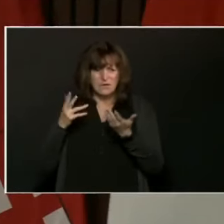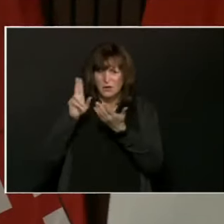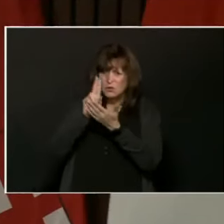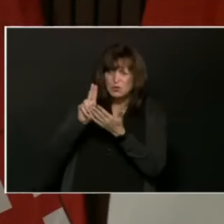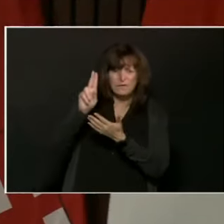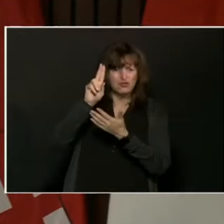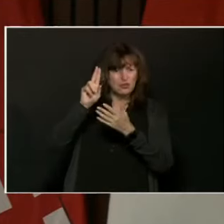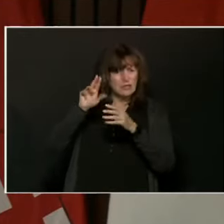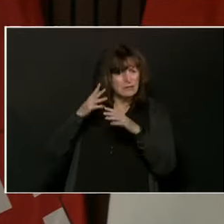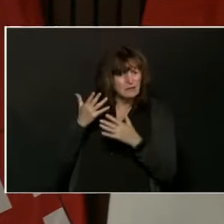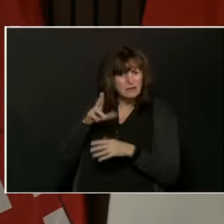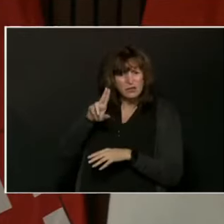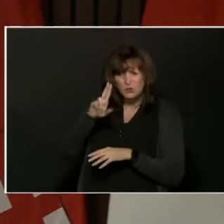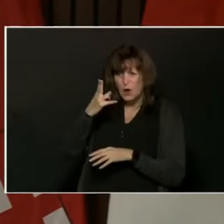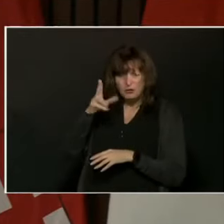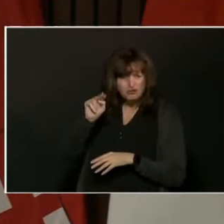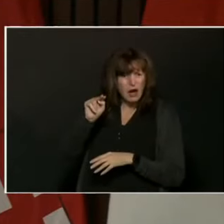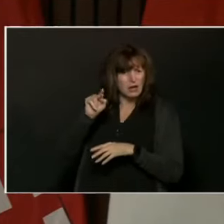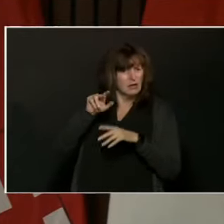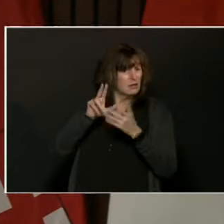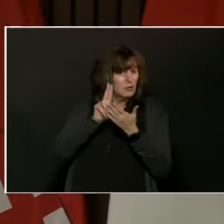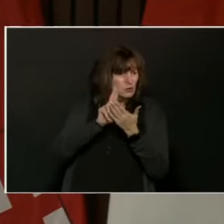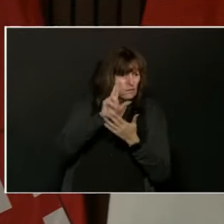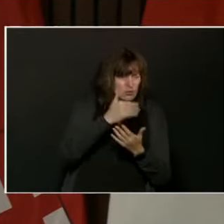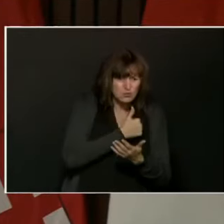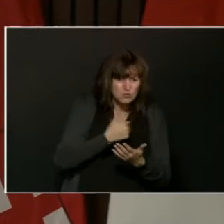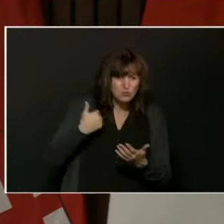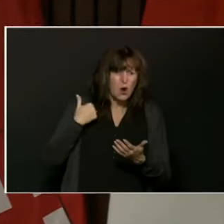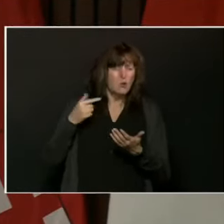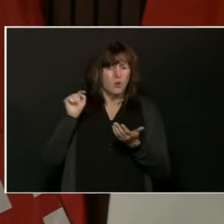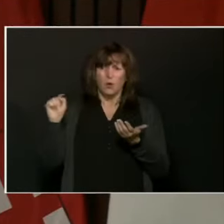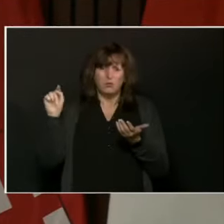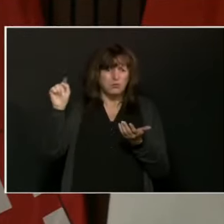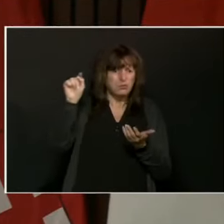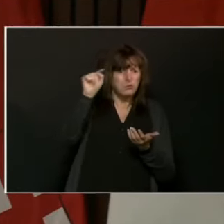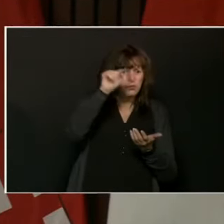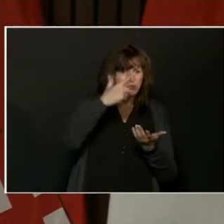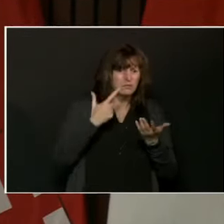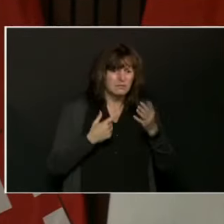THE RESULT OF TEAMS WORKING ACROSS A NUMBER OF DIFFERENT